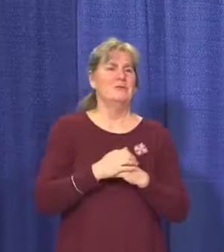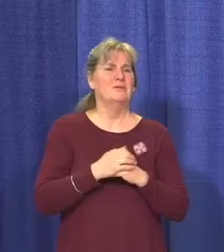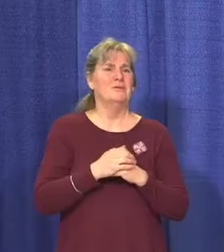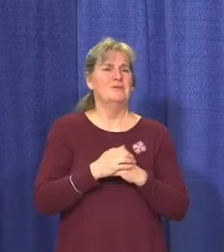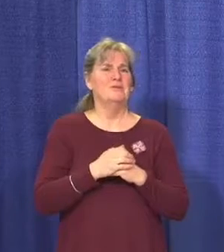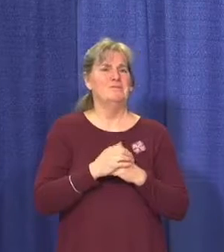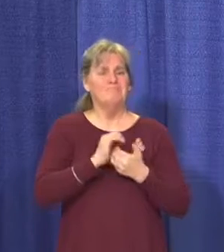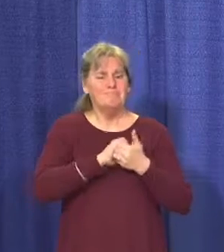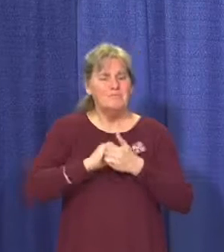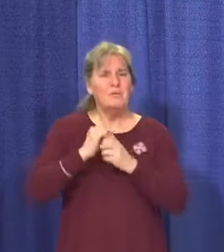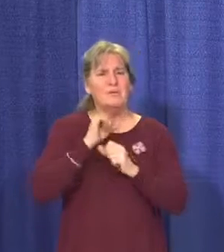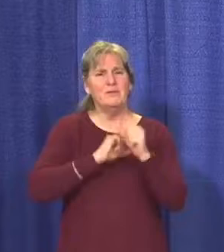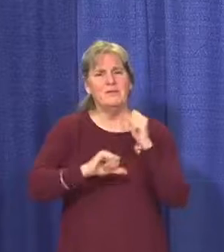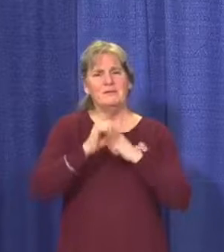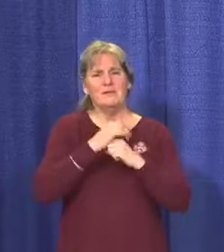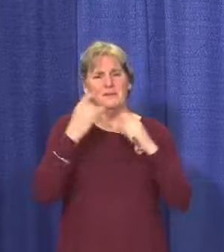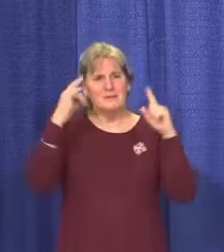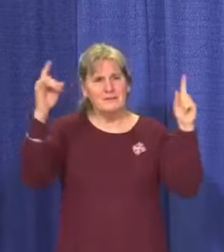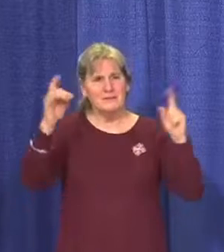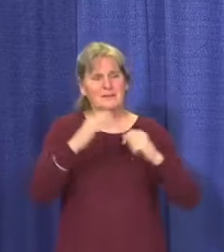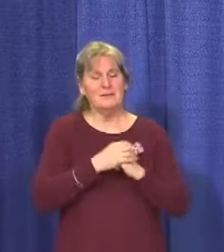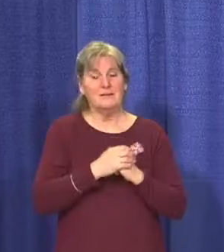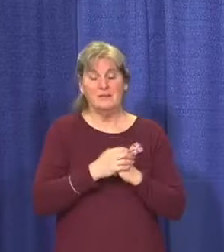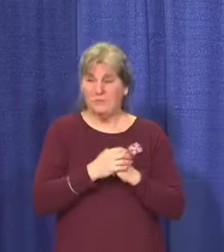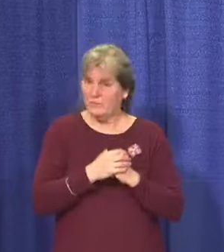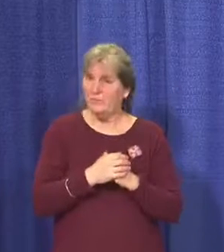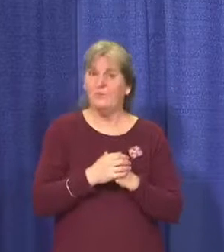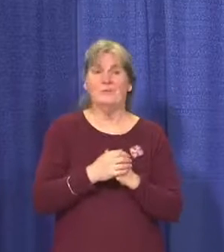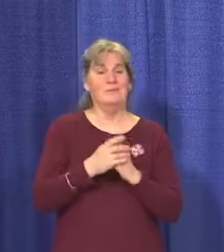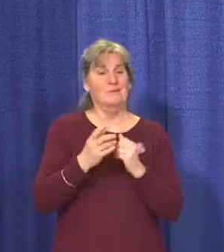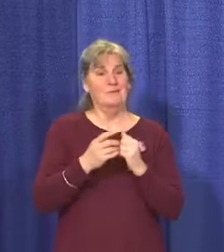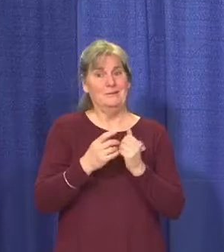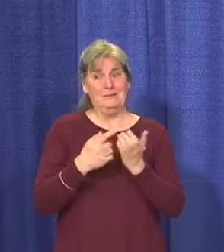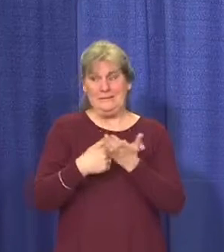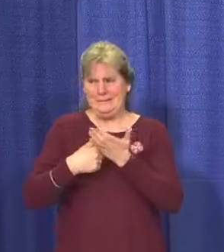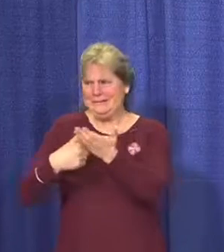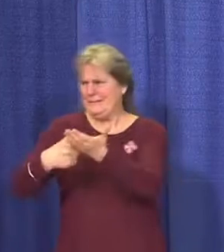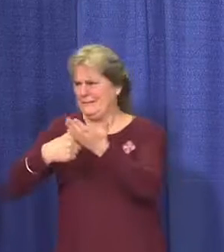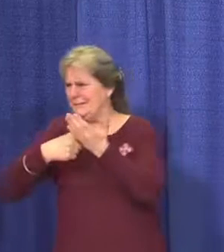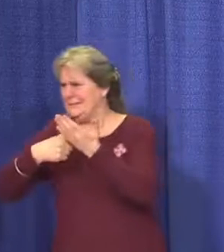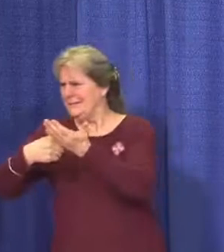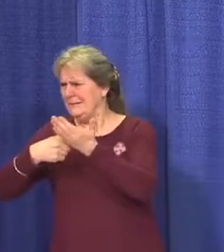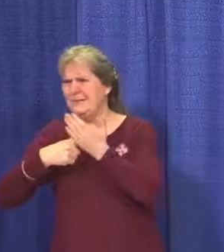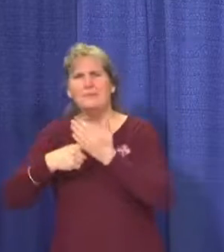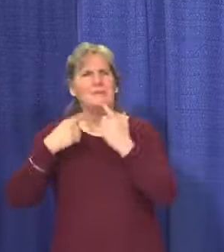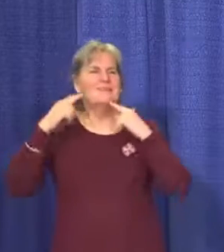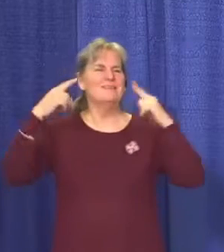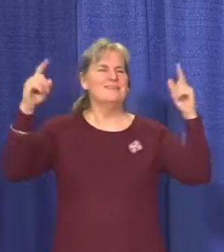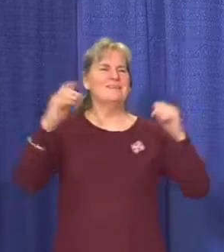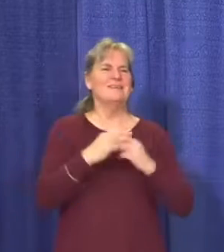our joint efforts, of course, and having those difficult conversations. Today, we celebrate this